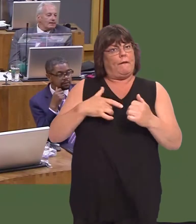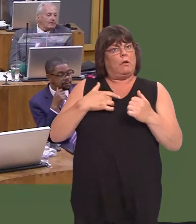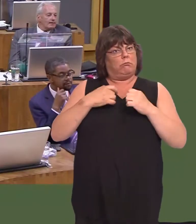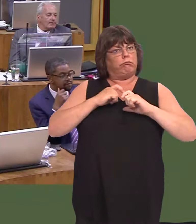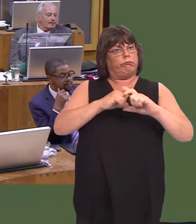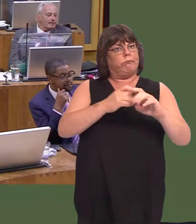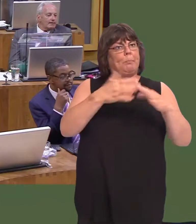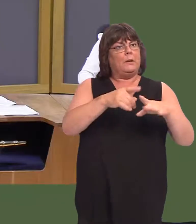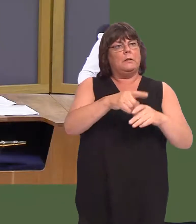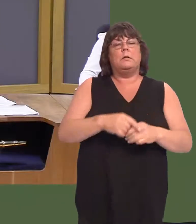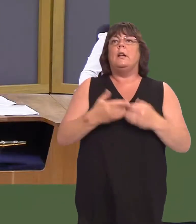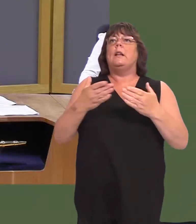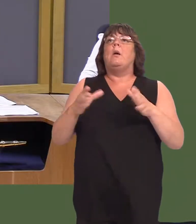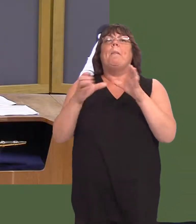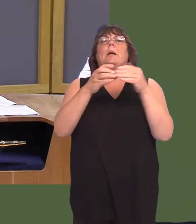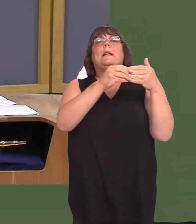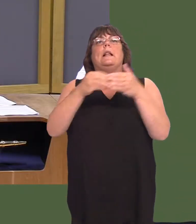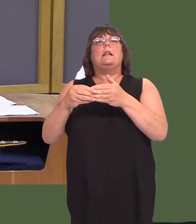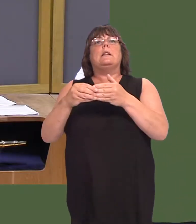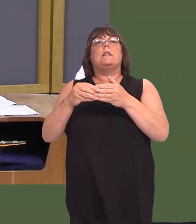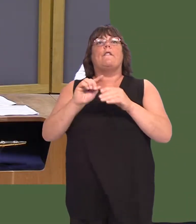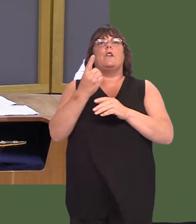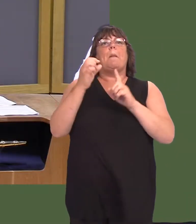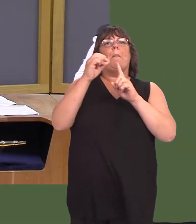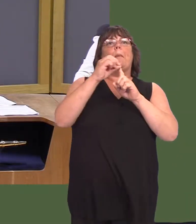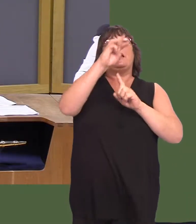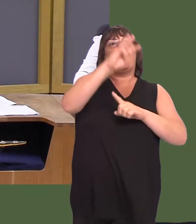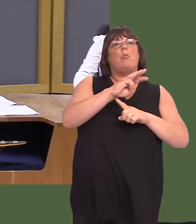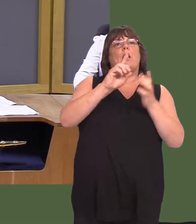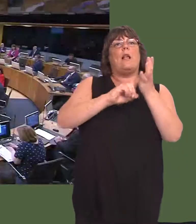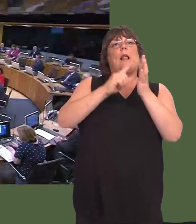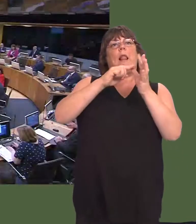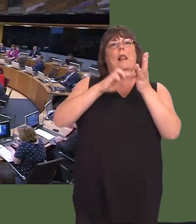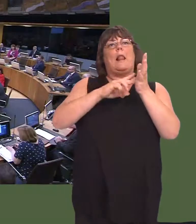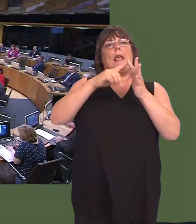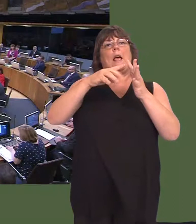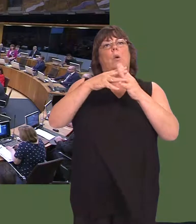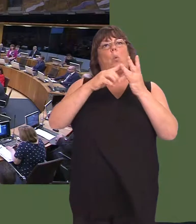Y Llywydd / The Llywydd: Questions now from the party leaders. The leader of Plaid Cymru, Leanne Wood. Leanne Wood: Diolch, Llywydd.